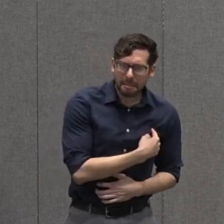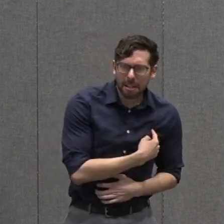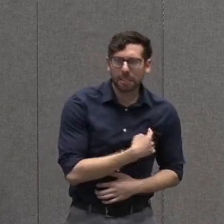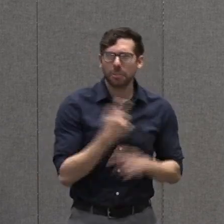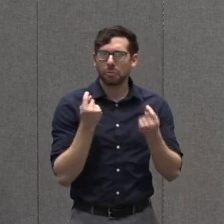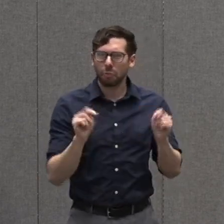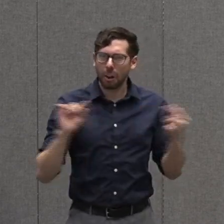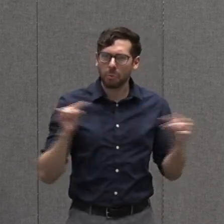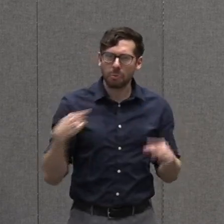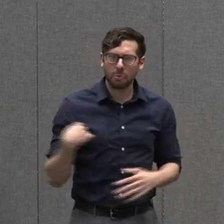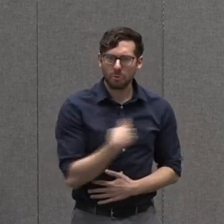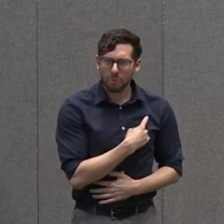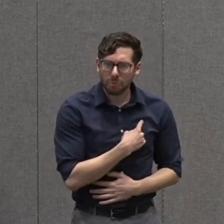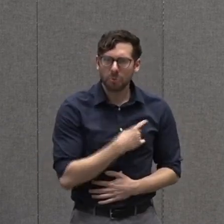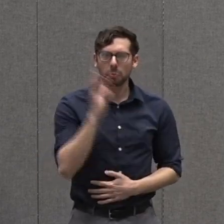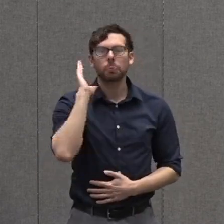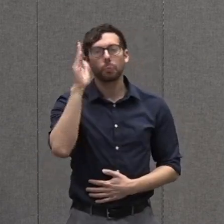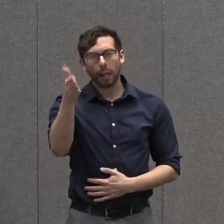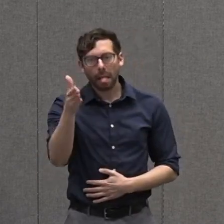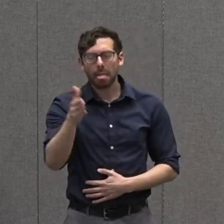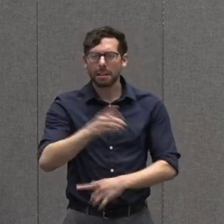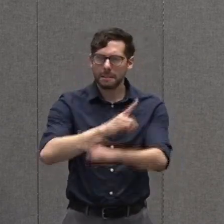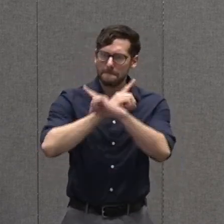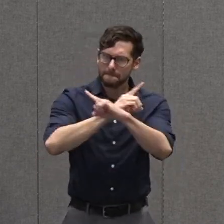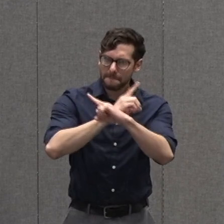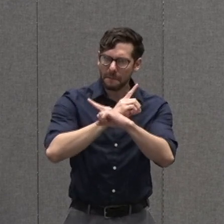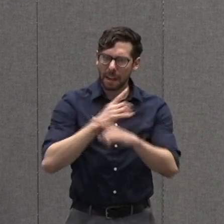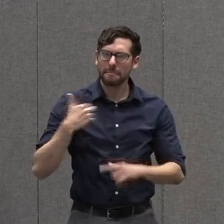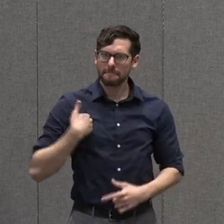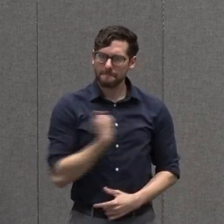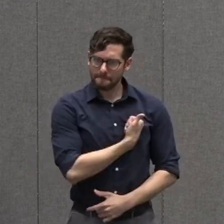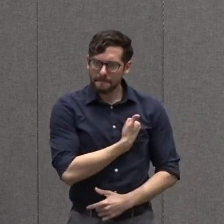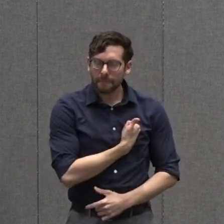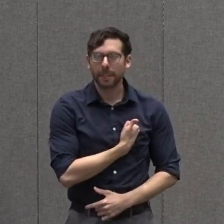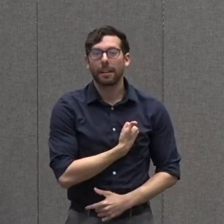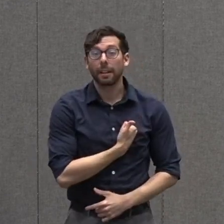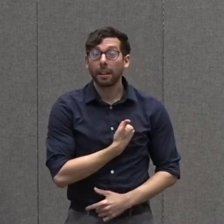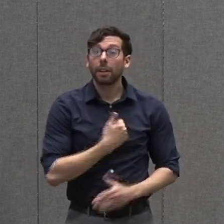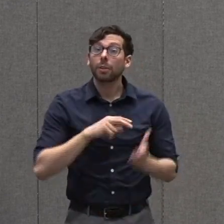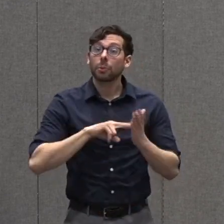And so the rattlesnake made a very good symbol, and appeared on quite a few early American flags.